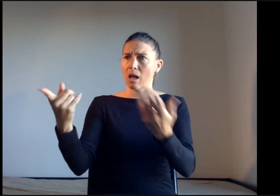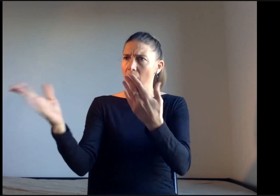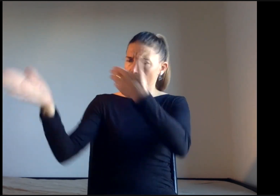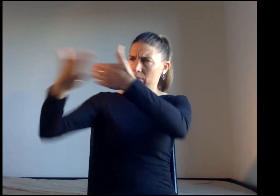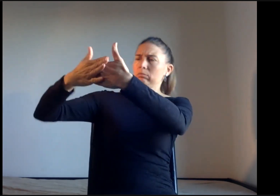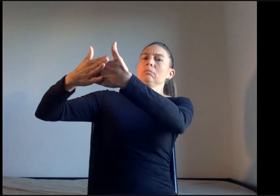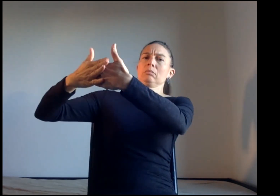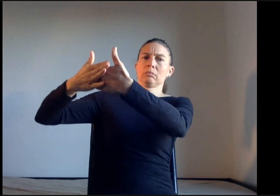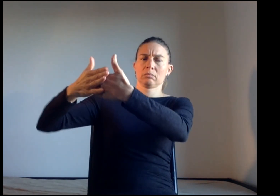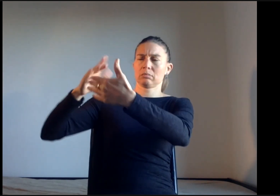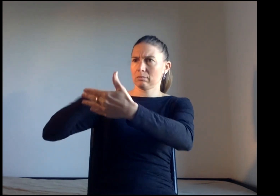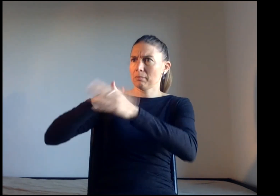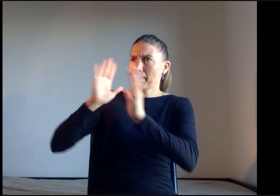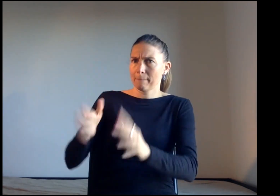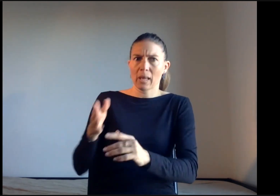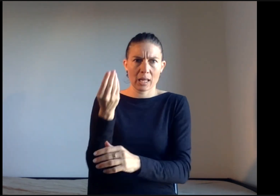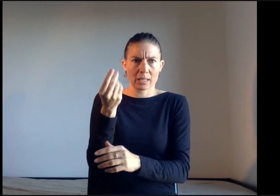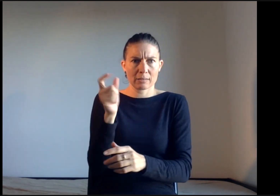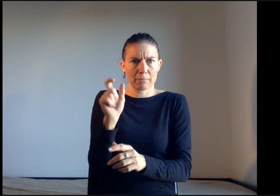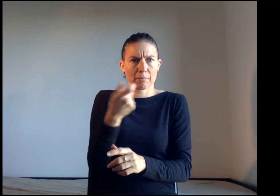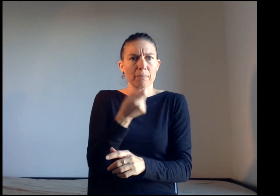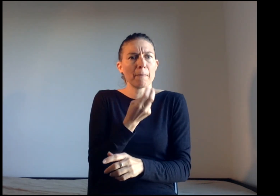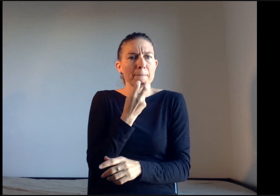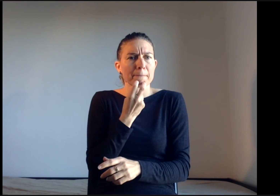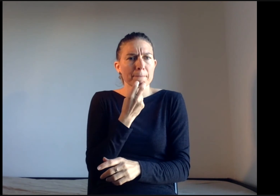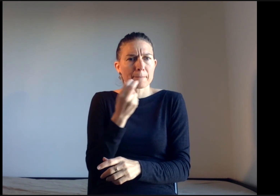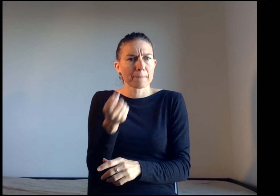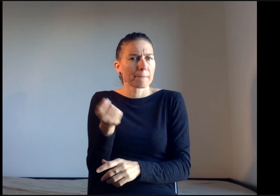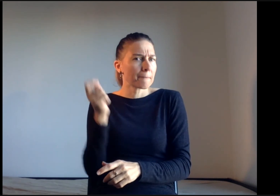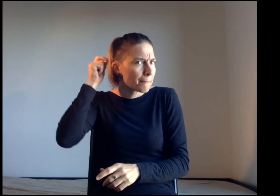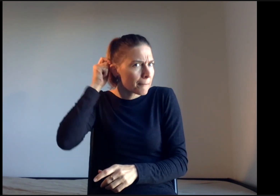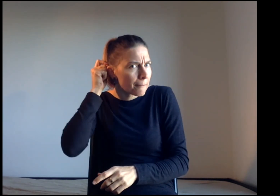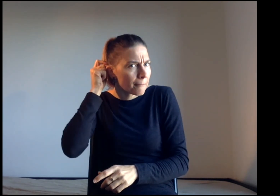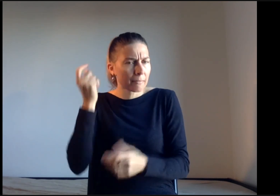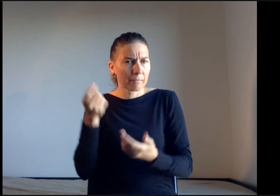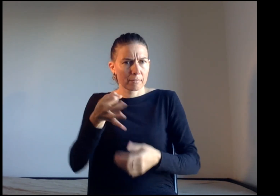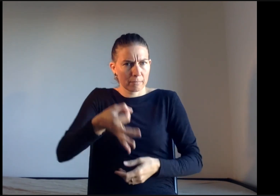These are examples of what's affecting people with hearing loss.